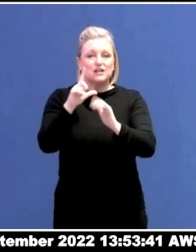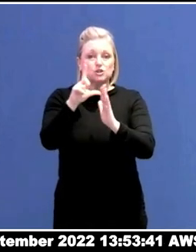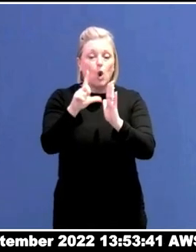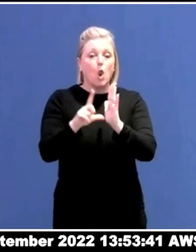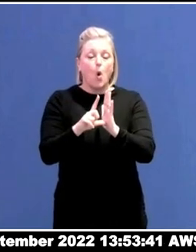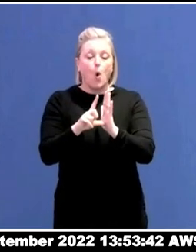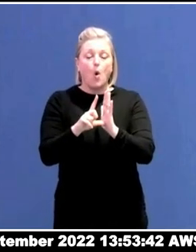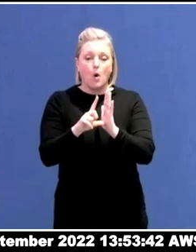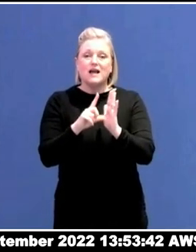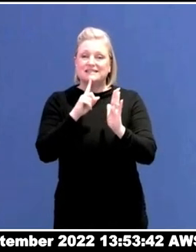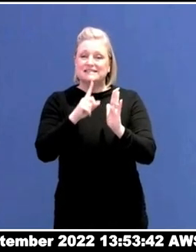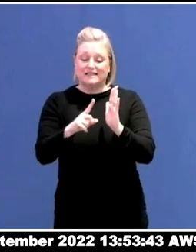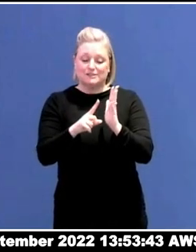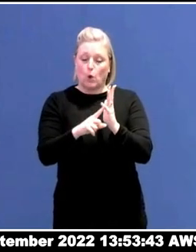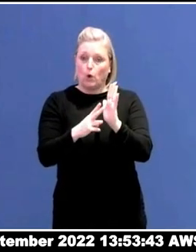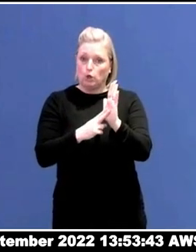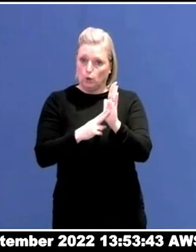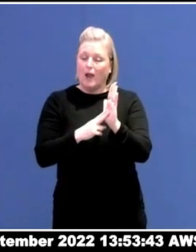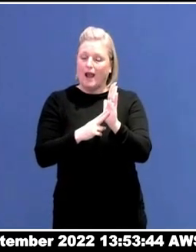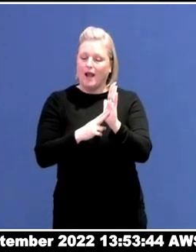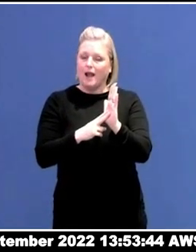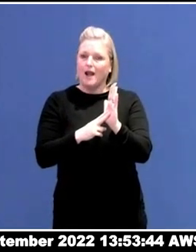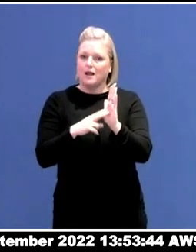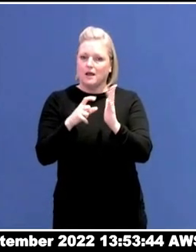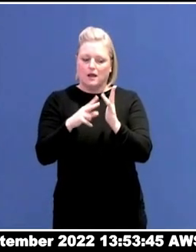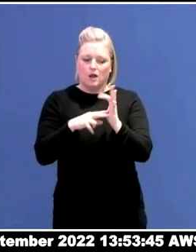Under the UN Convention of Rights of Persons with Disabilities, the Convention Against